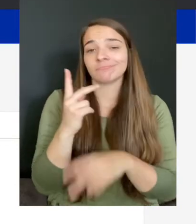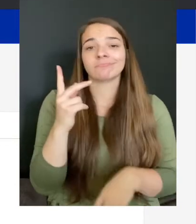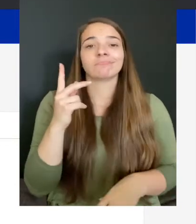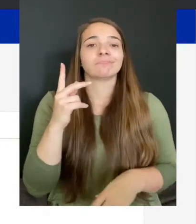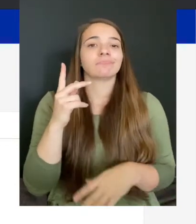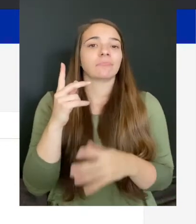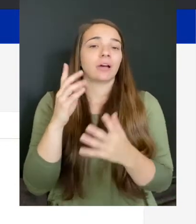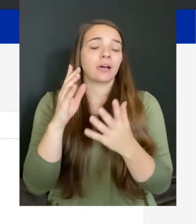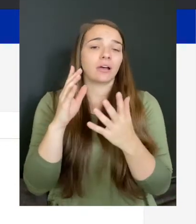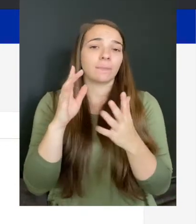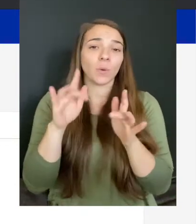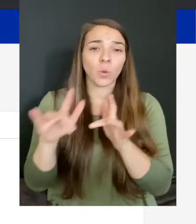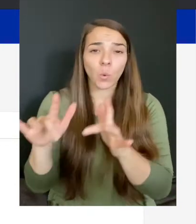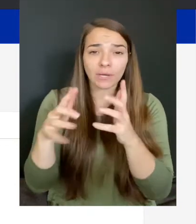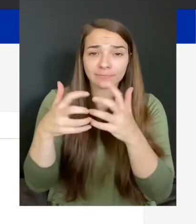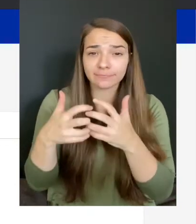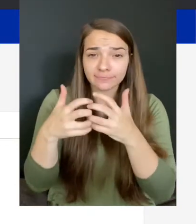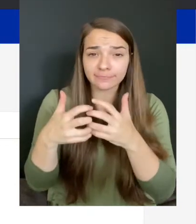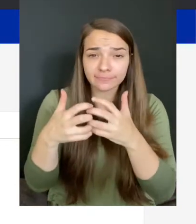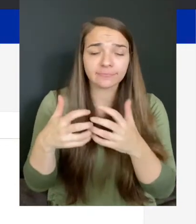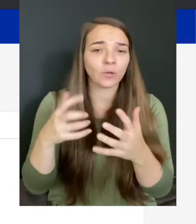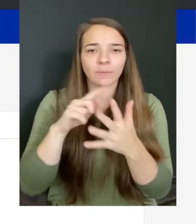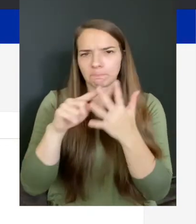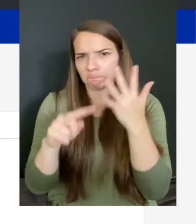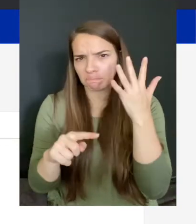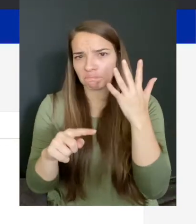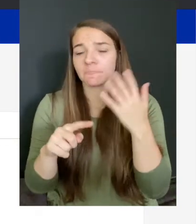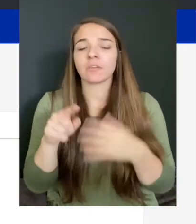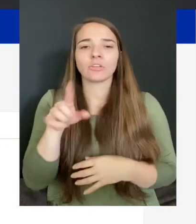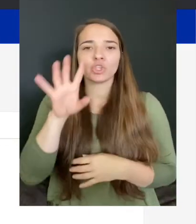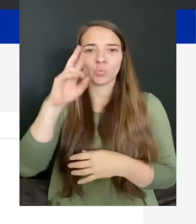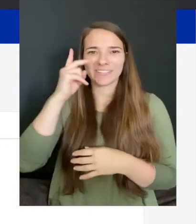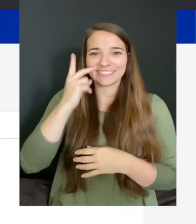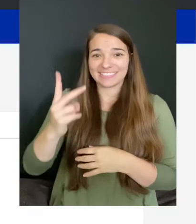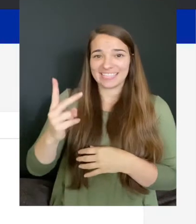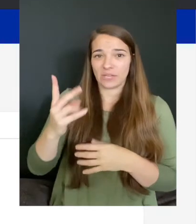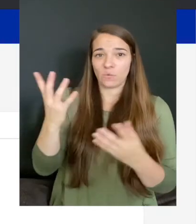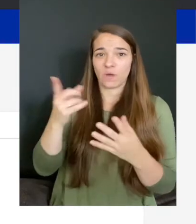to record your lectures, this is where you would see what you've checked out and when